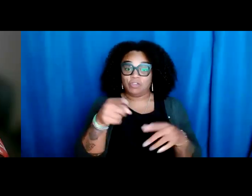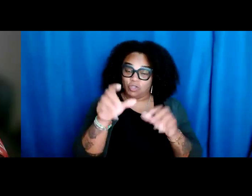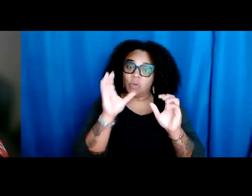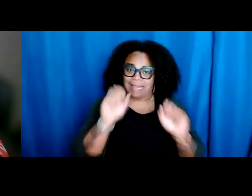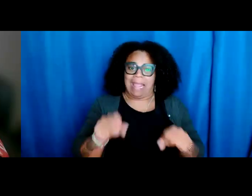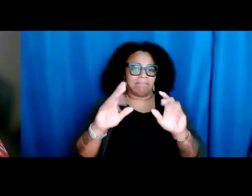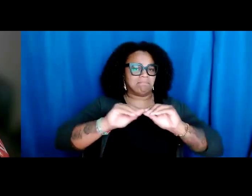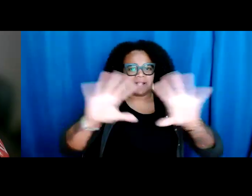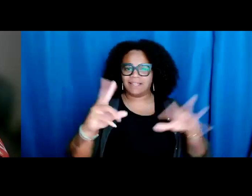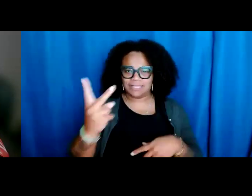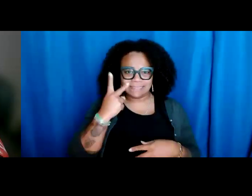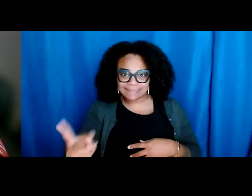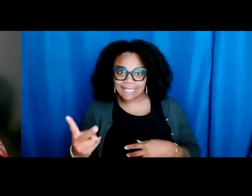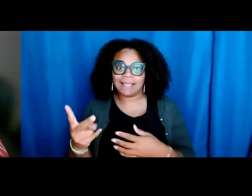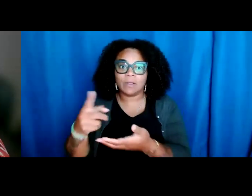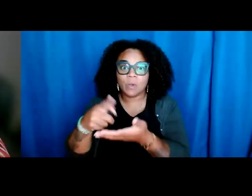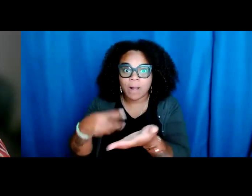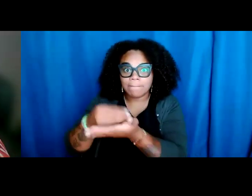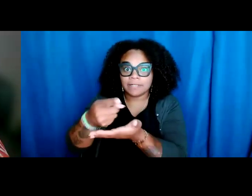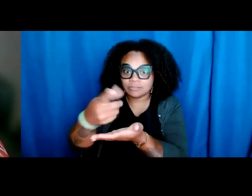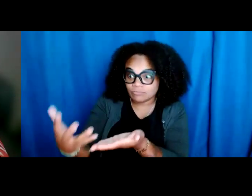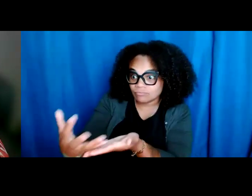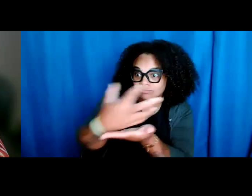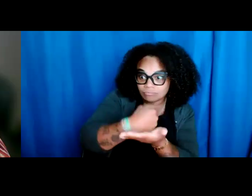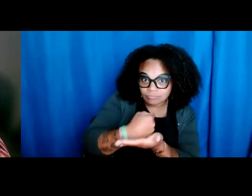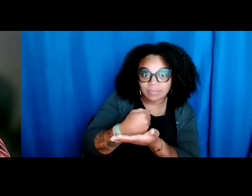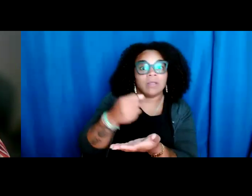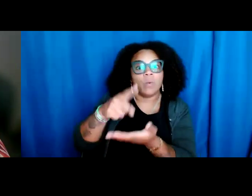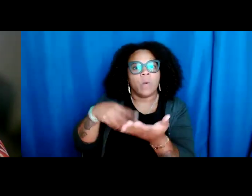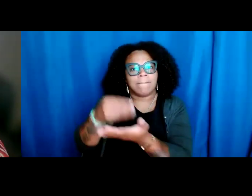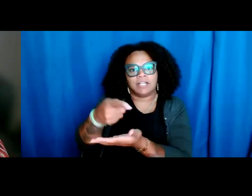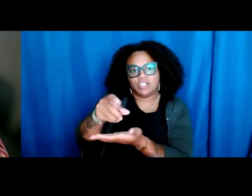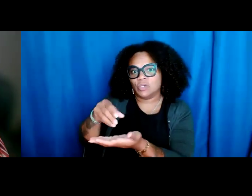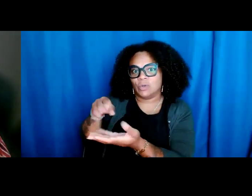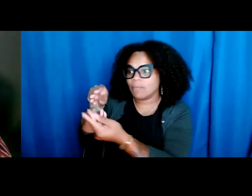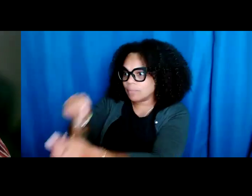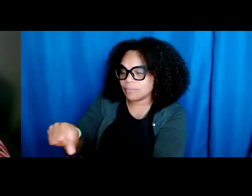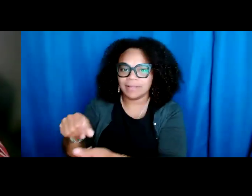and what is going out, without having to sort through your personal grocery bills or Netflix